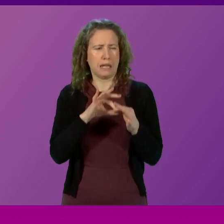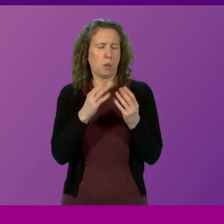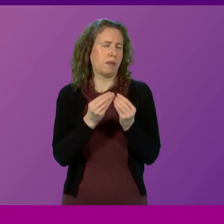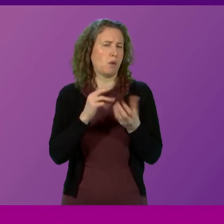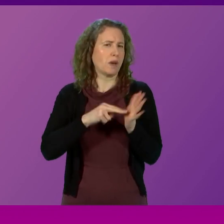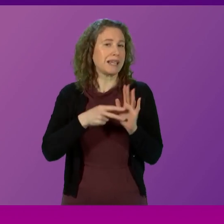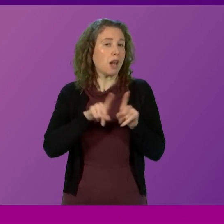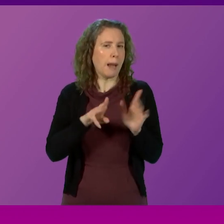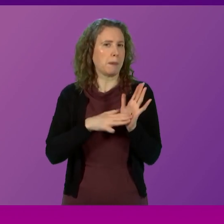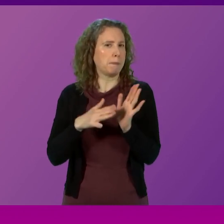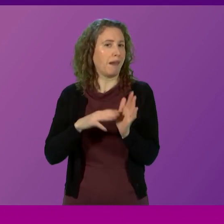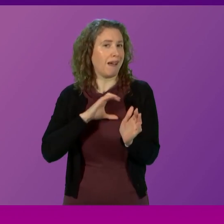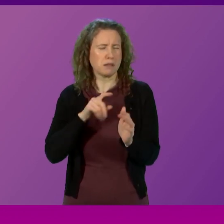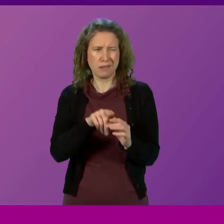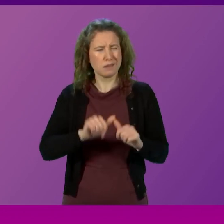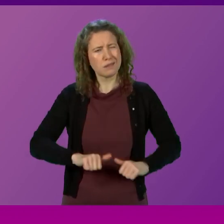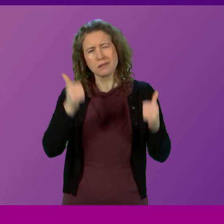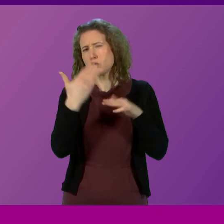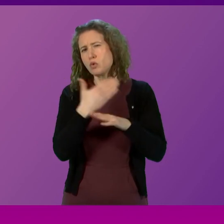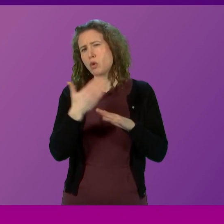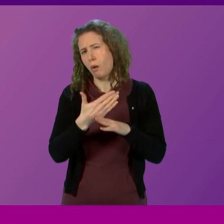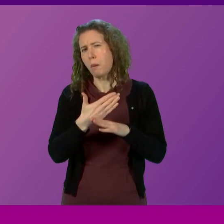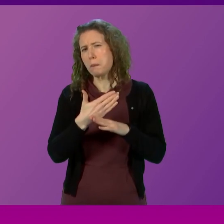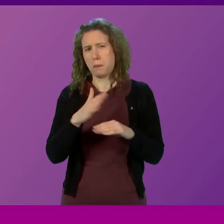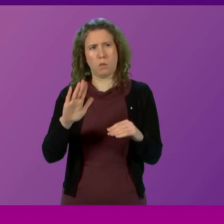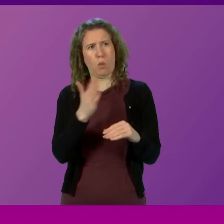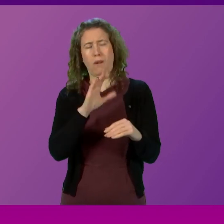Cancer Support, which does such a good job across cancer services.